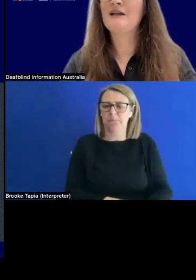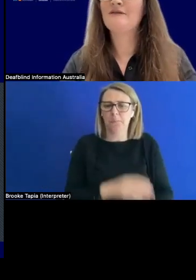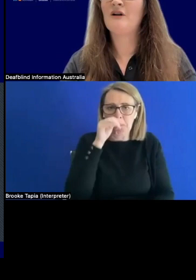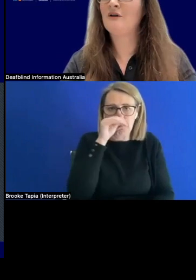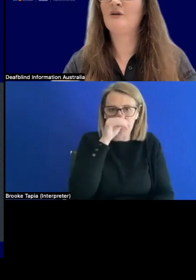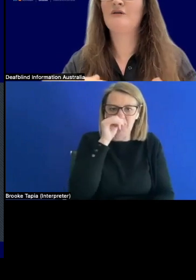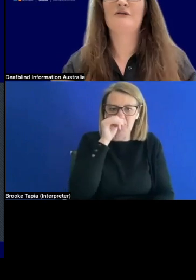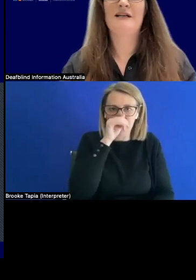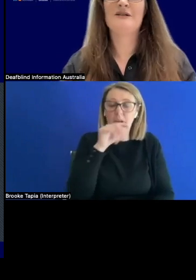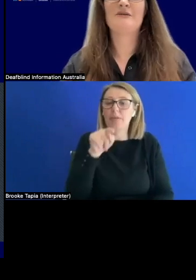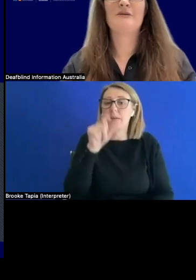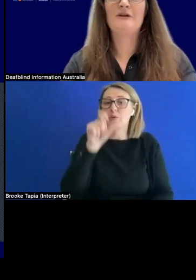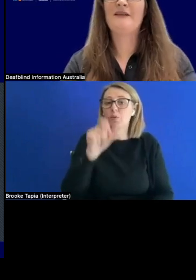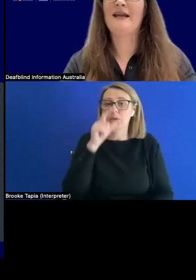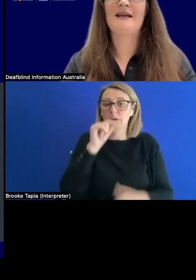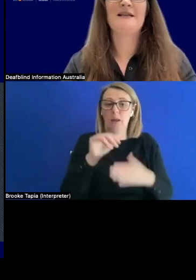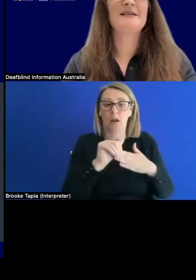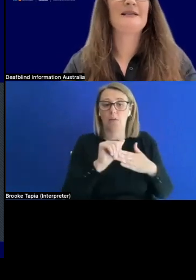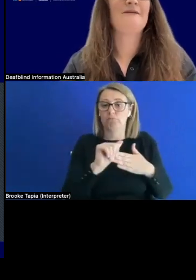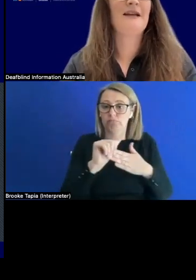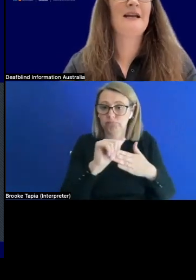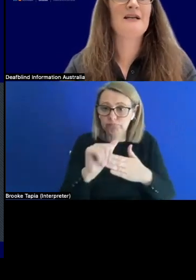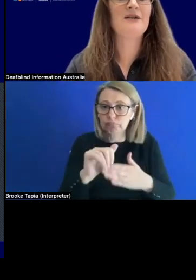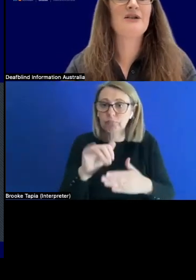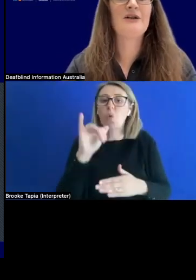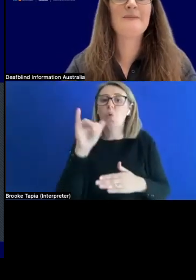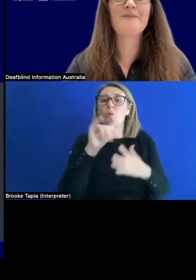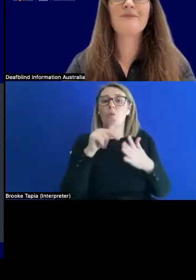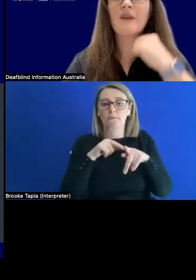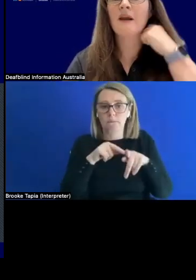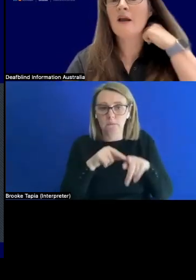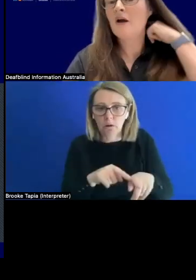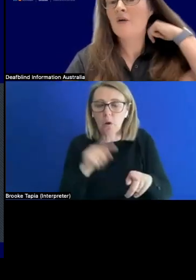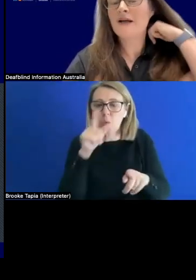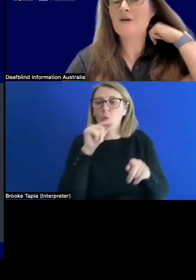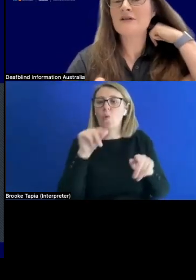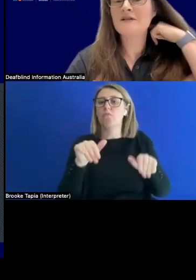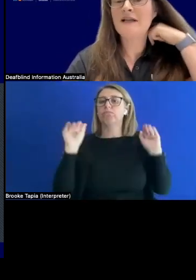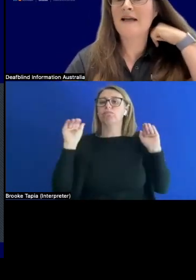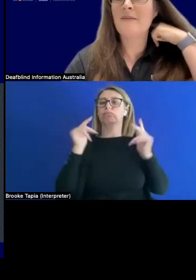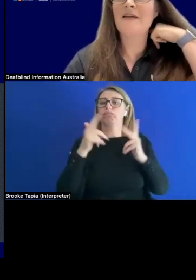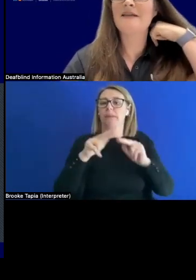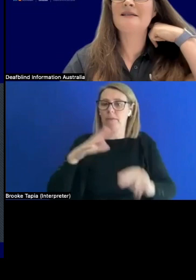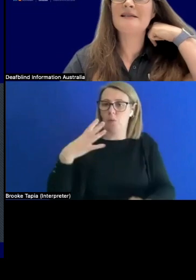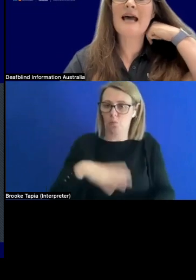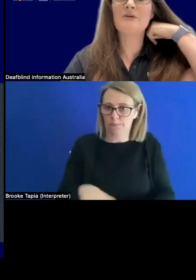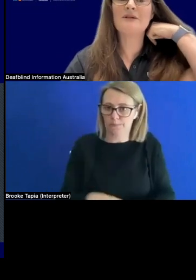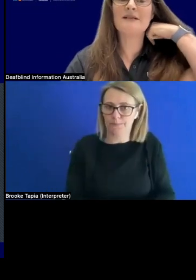to follow or free to remove their hands if they need to. What I also like about this example is